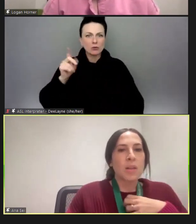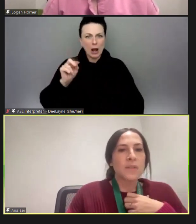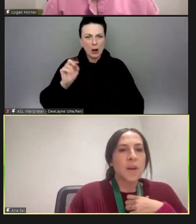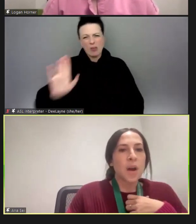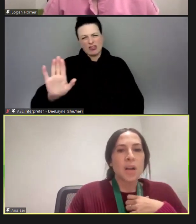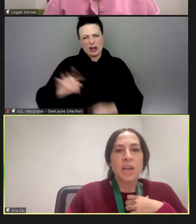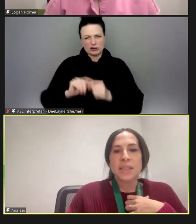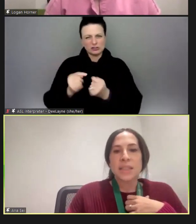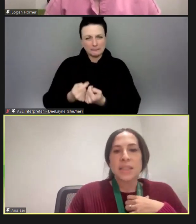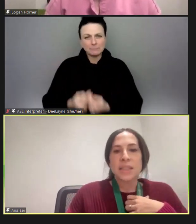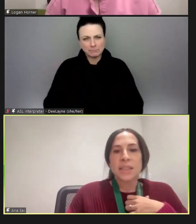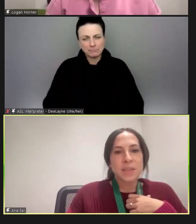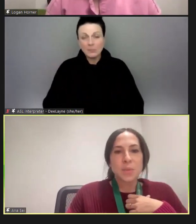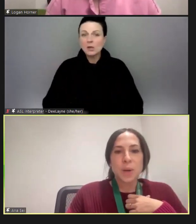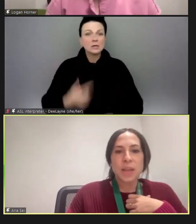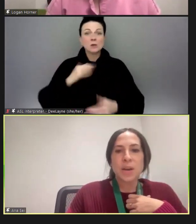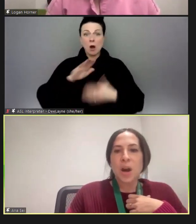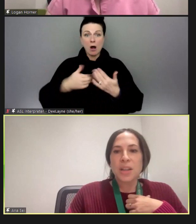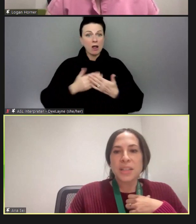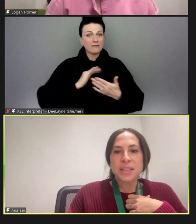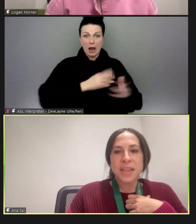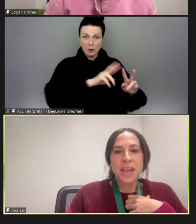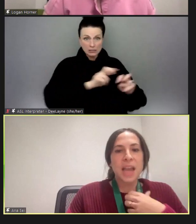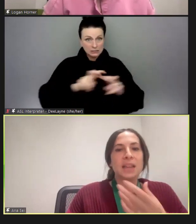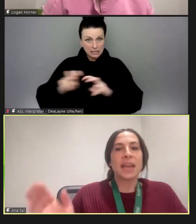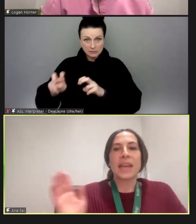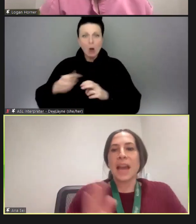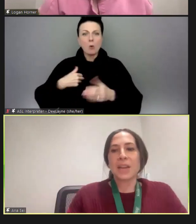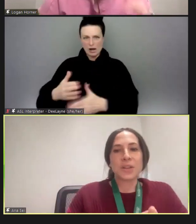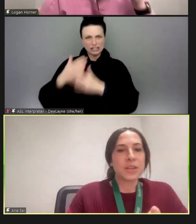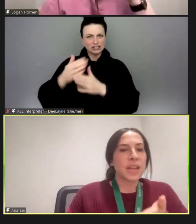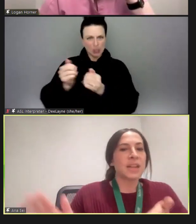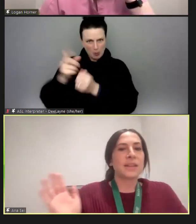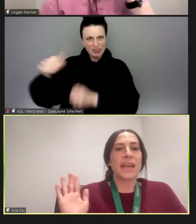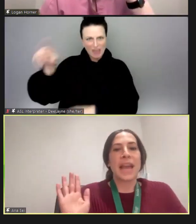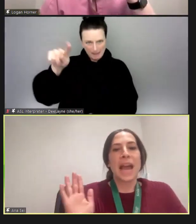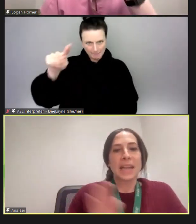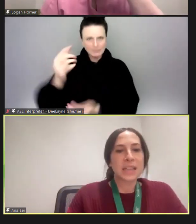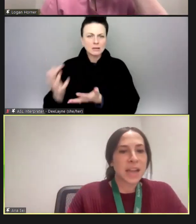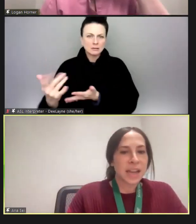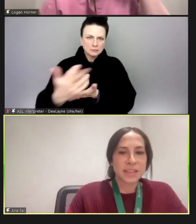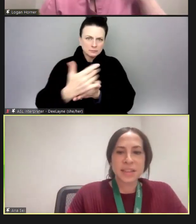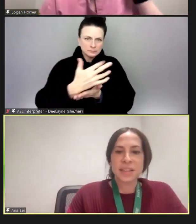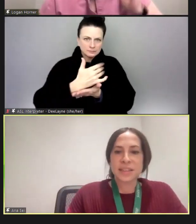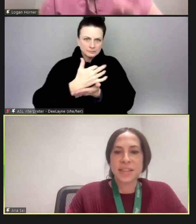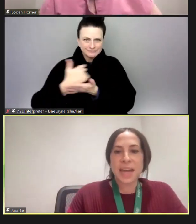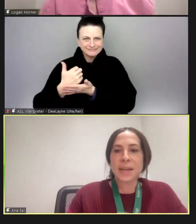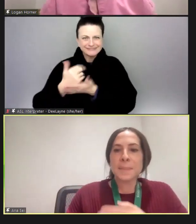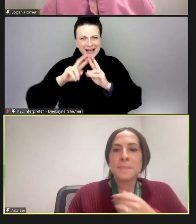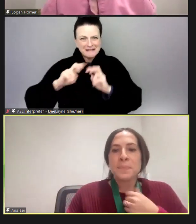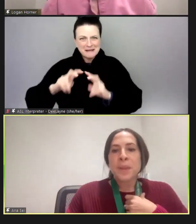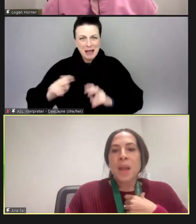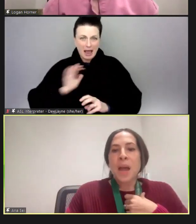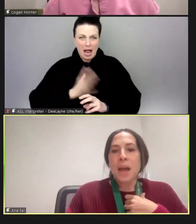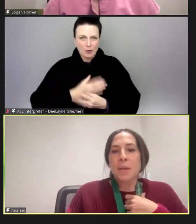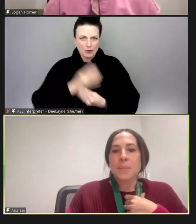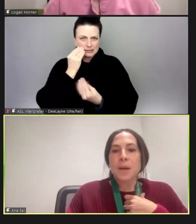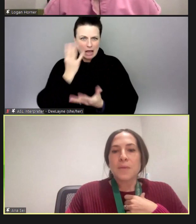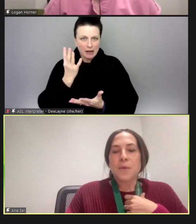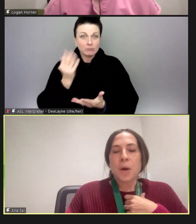of our assessments with Odyssey and they